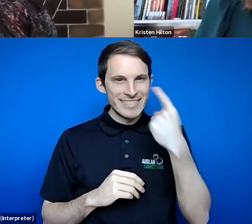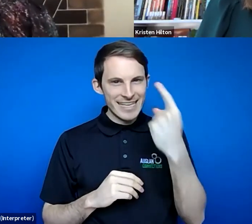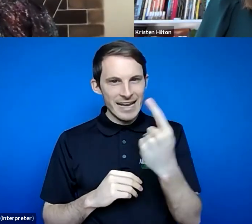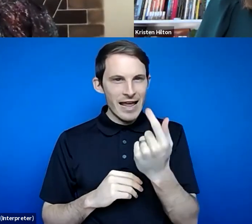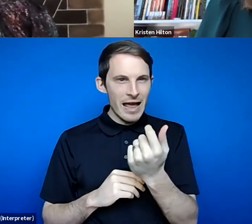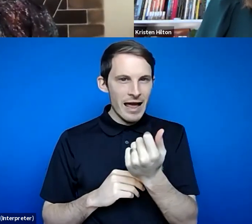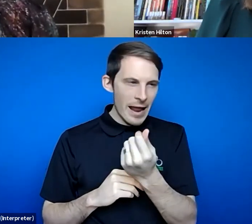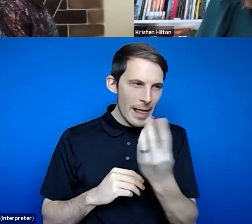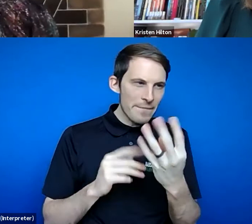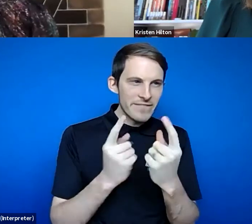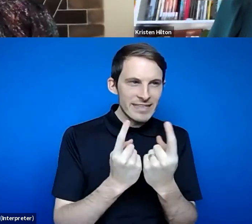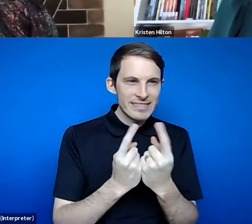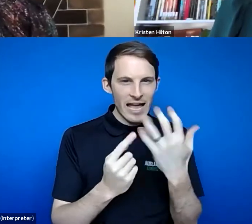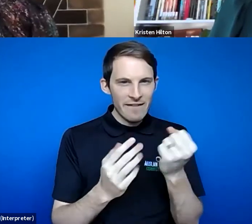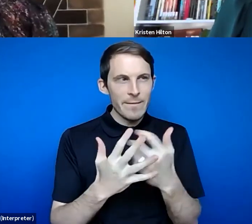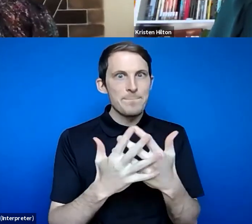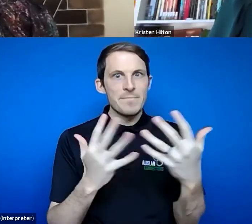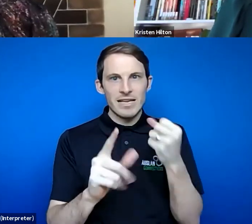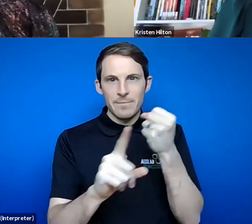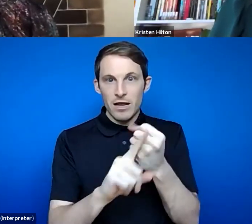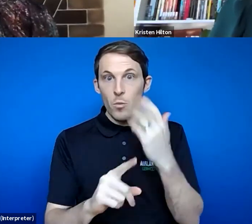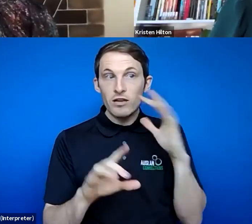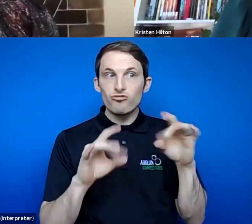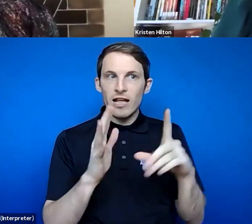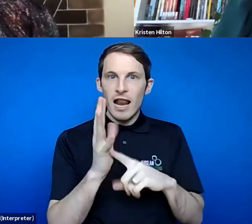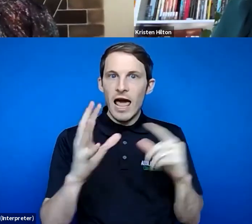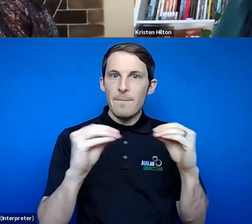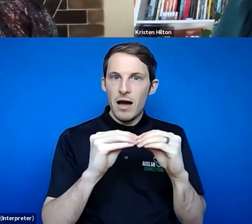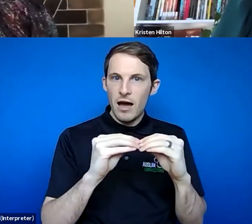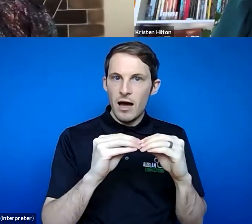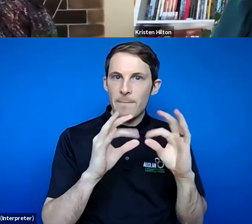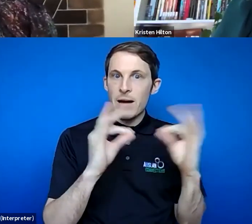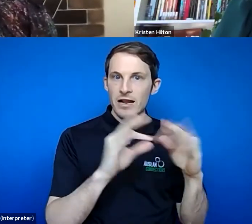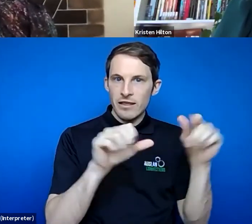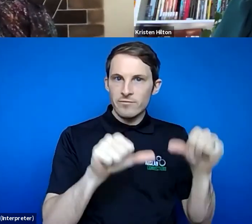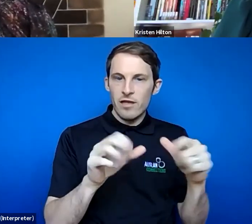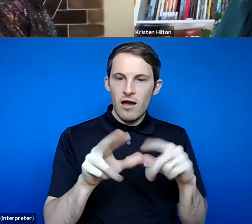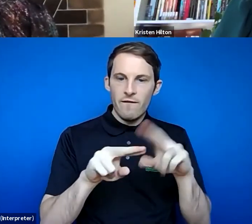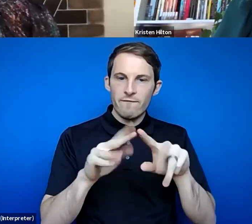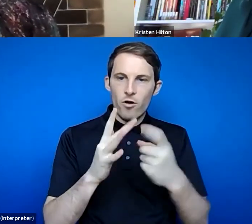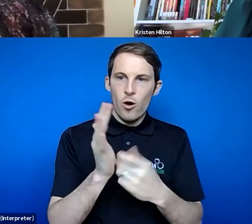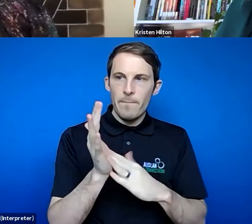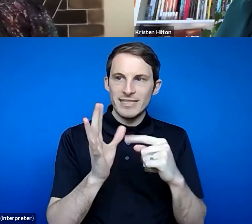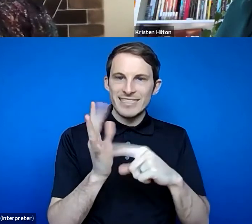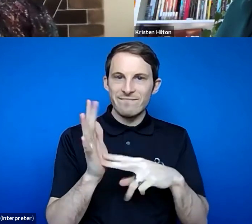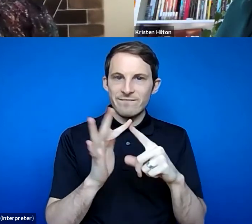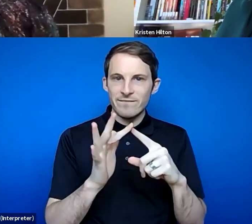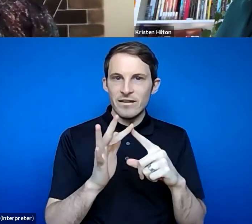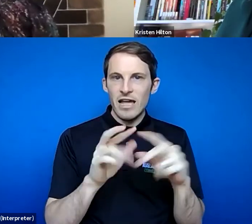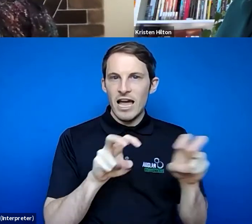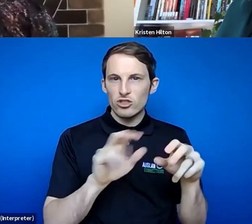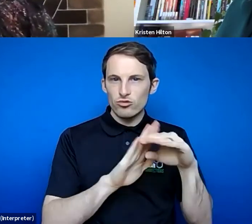impact. When the Australian Labor Party adopted its affirmative action rules in the early